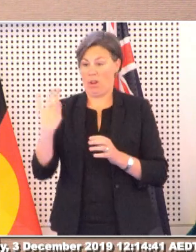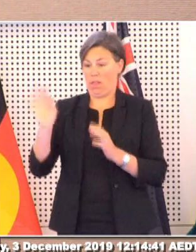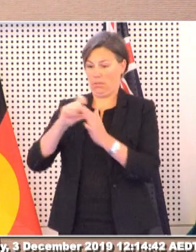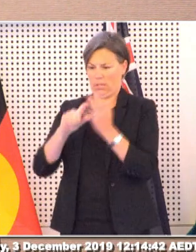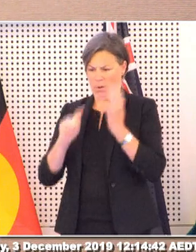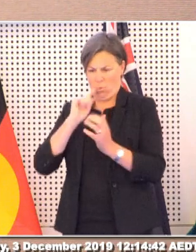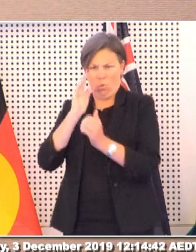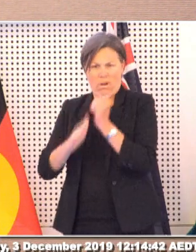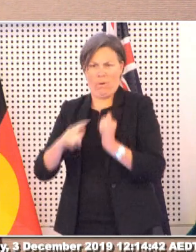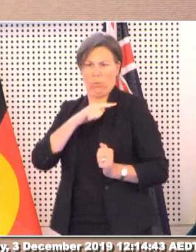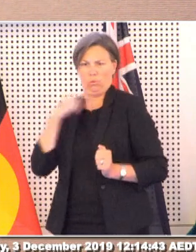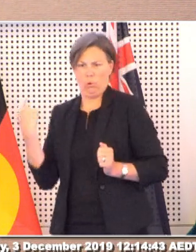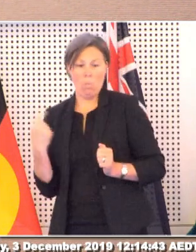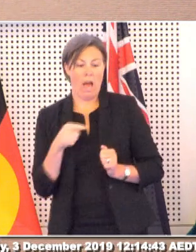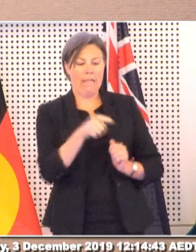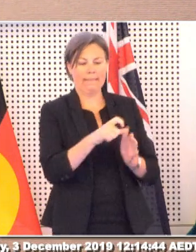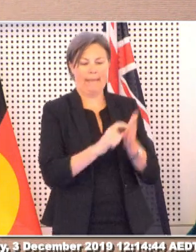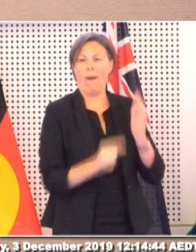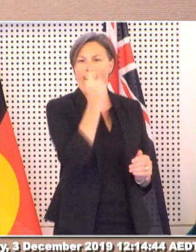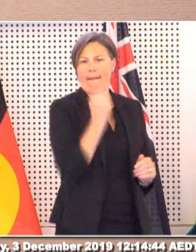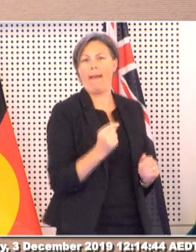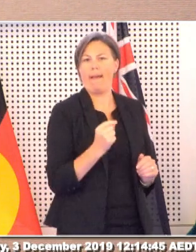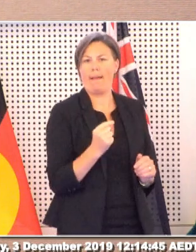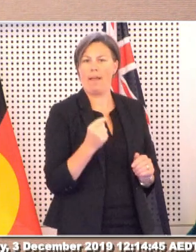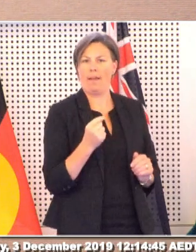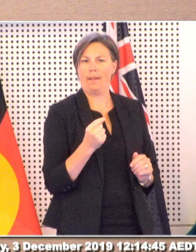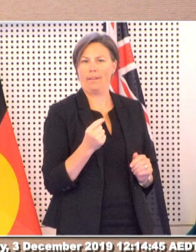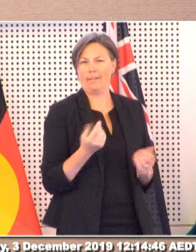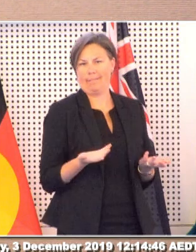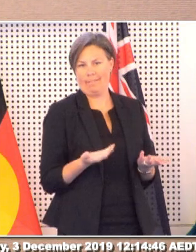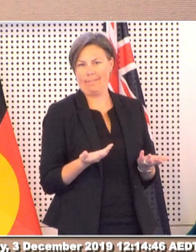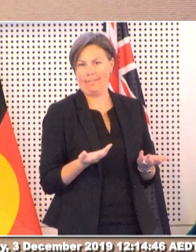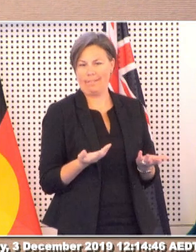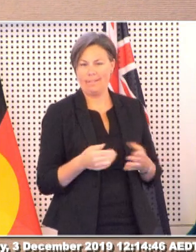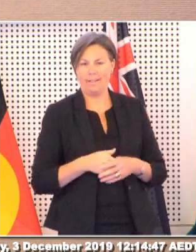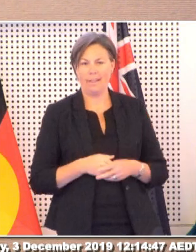And in service environments, carers can modify it, and this objectifies people as